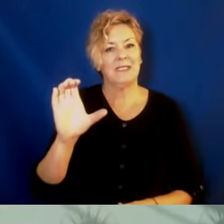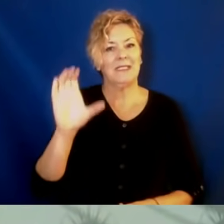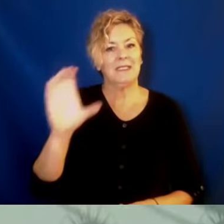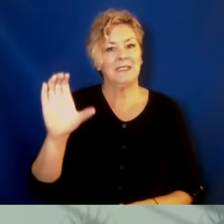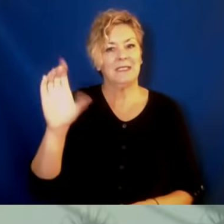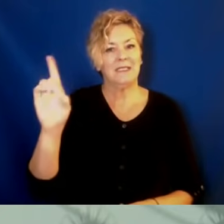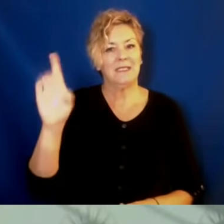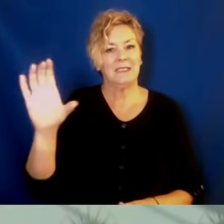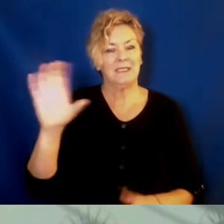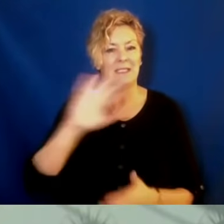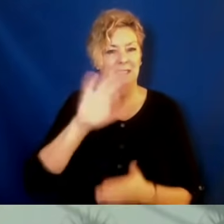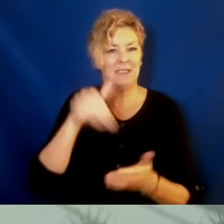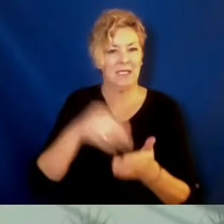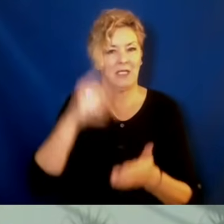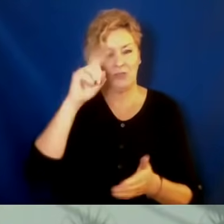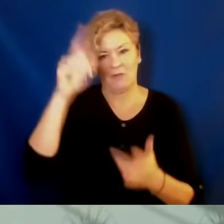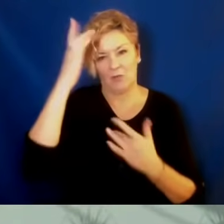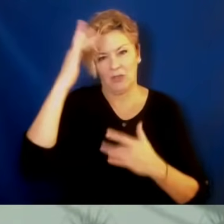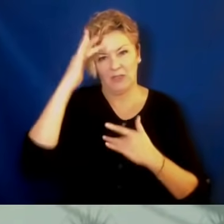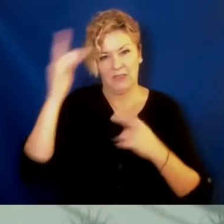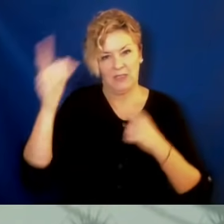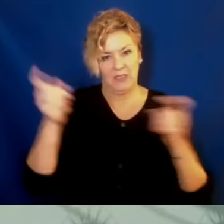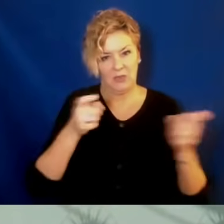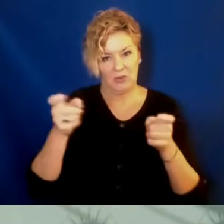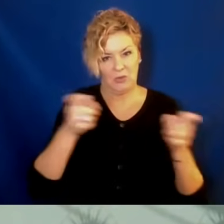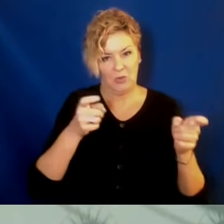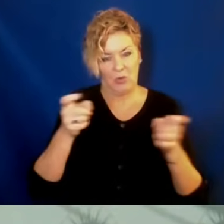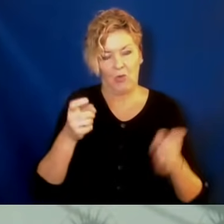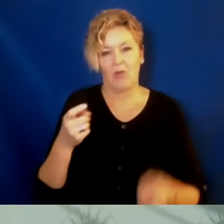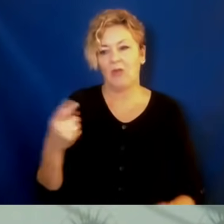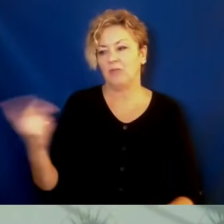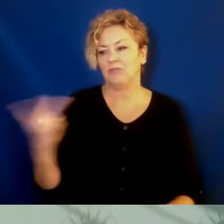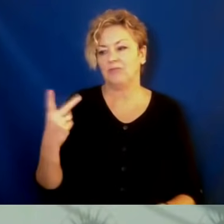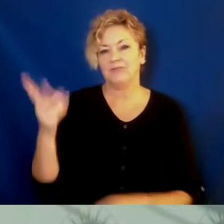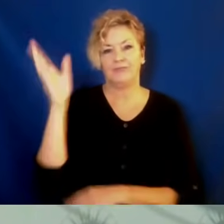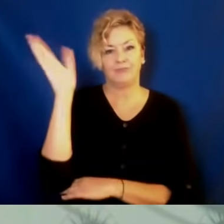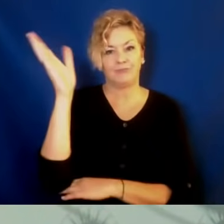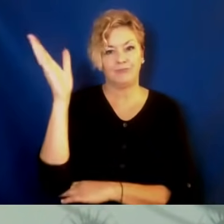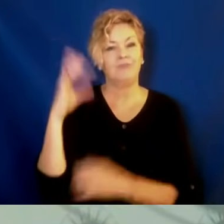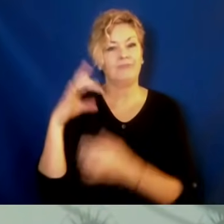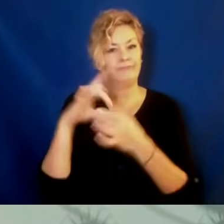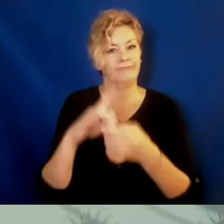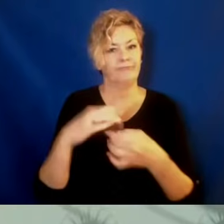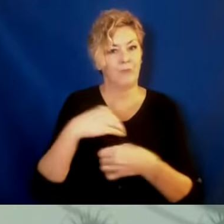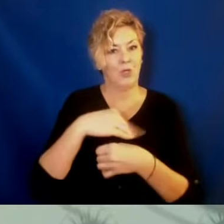My name is Adrian Dix, I am BC's Minister of health, to my left is Dr.